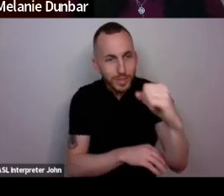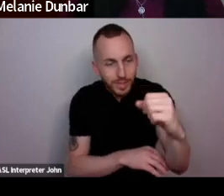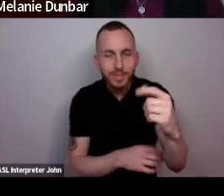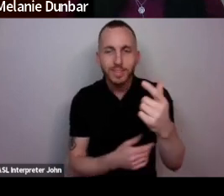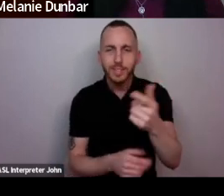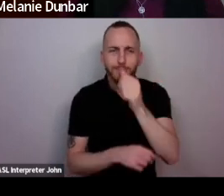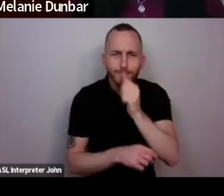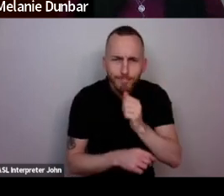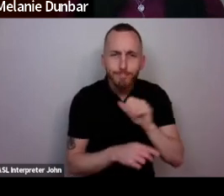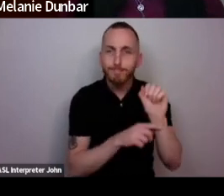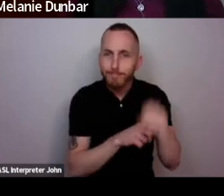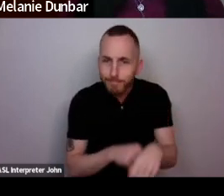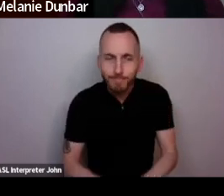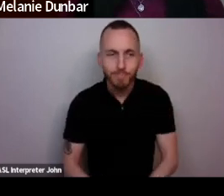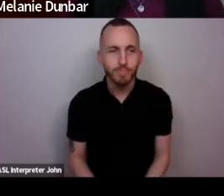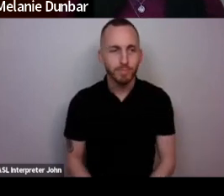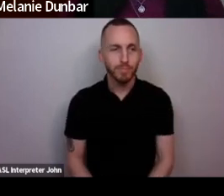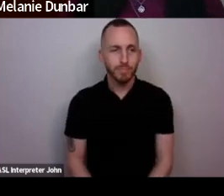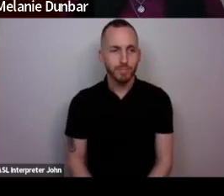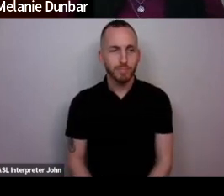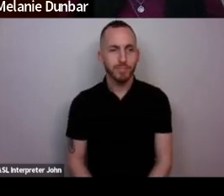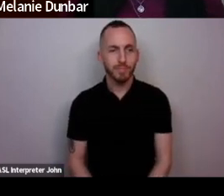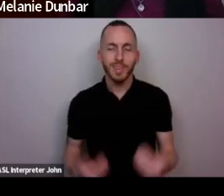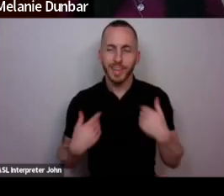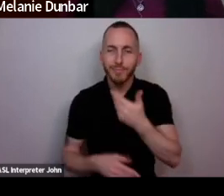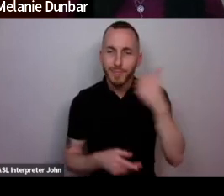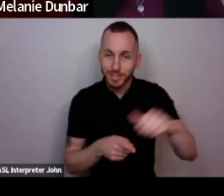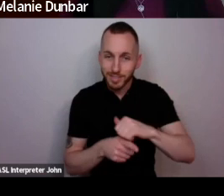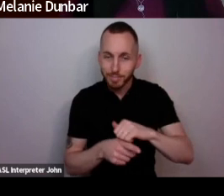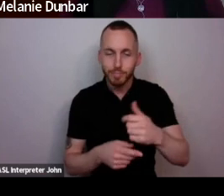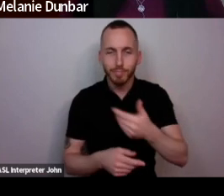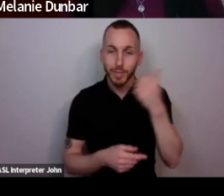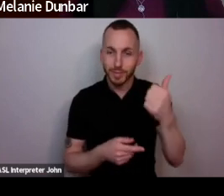and mental health and best care practices. In addition to comfort and support,